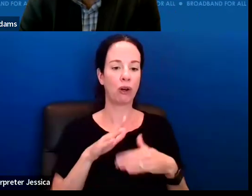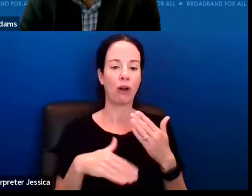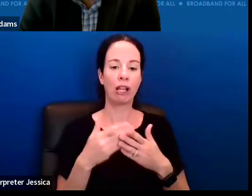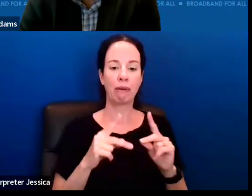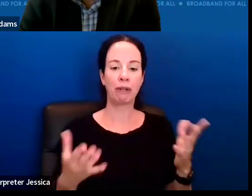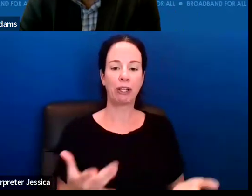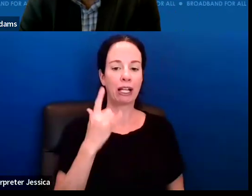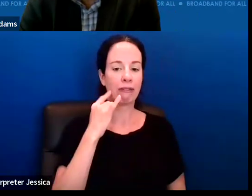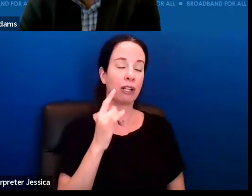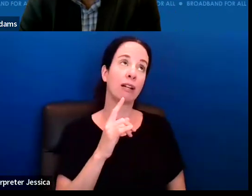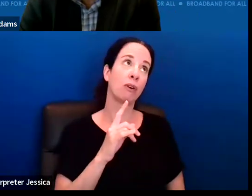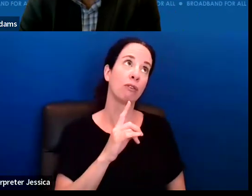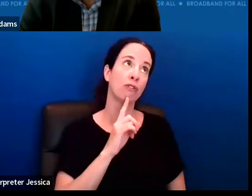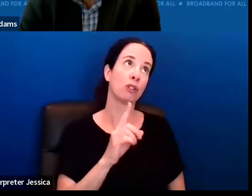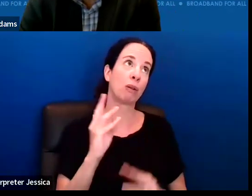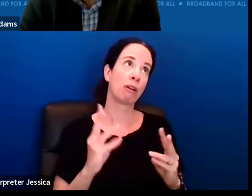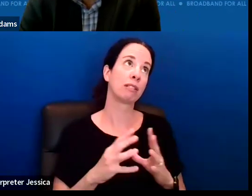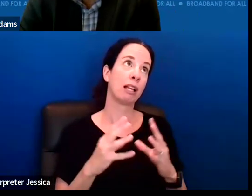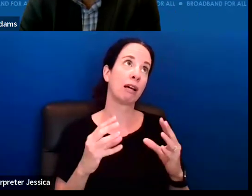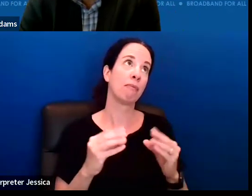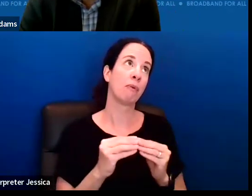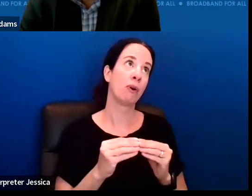where I'm sure the weather's much nicer than it is here in North Carolina.